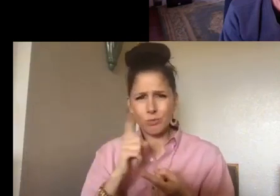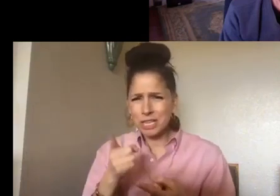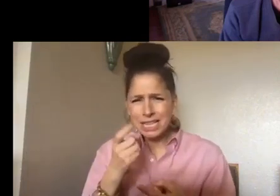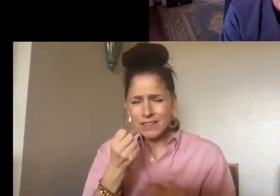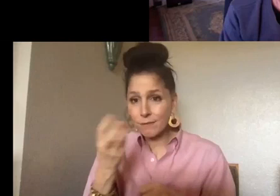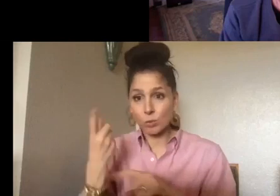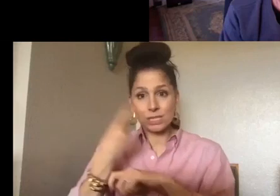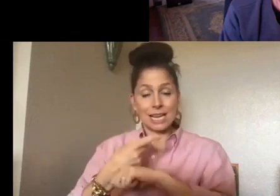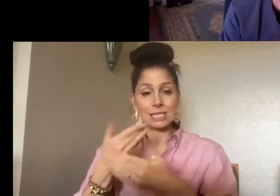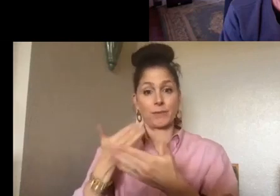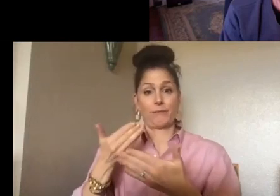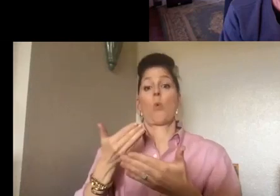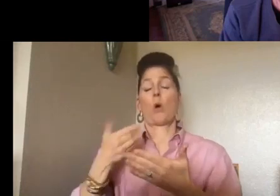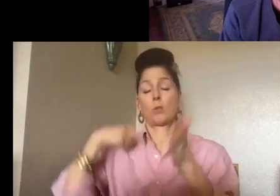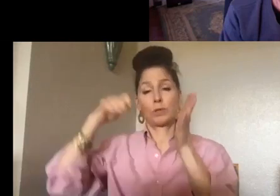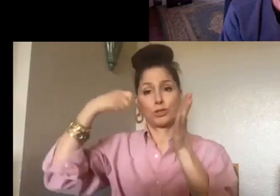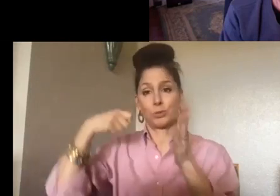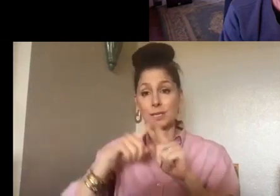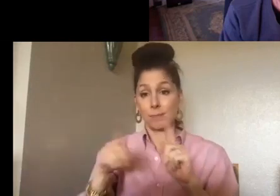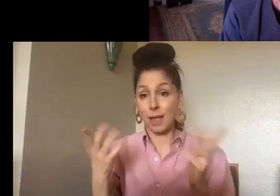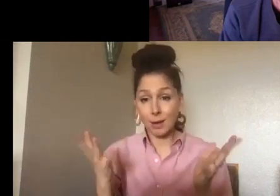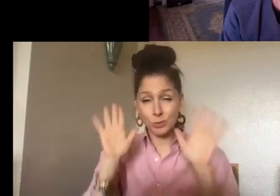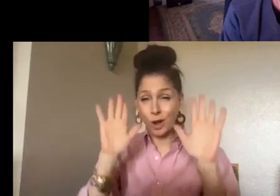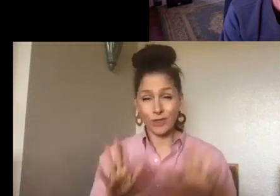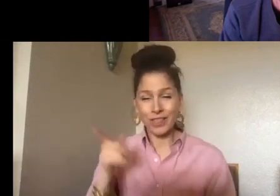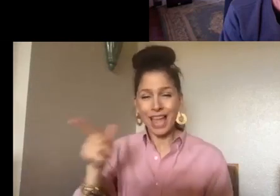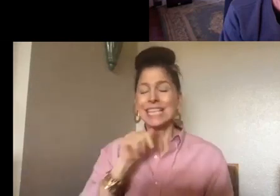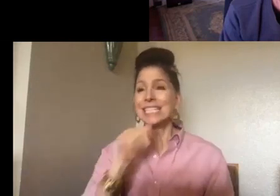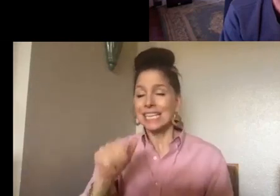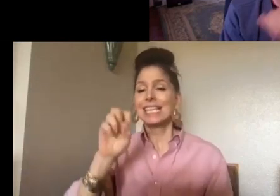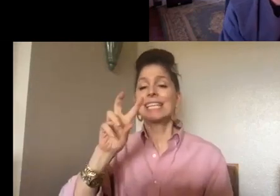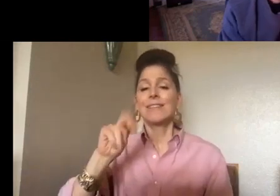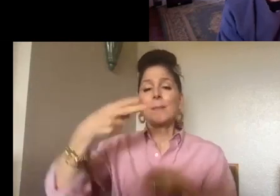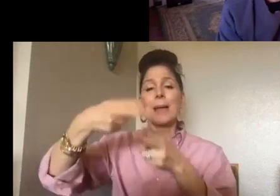a few days before filming, but it was great. They didn't